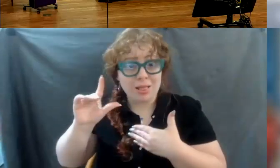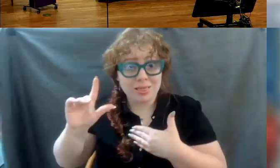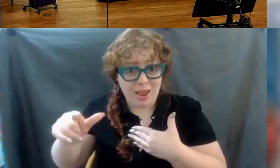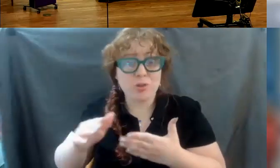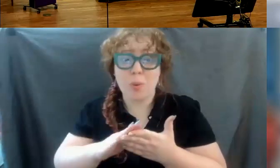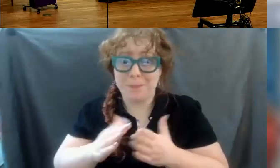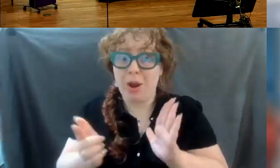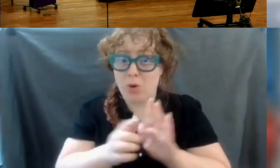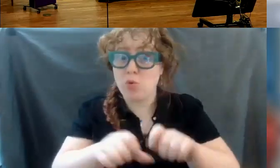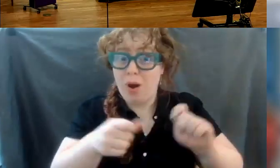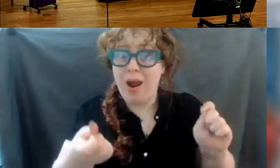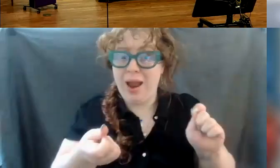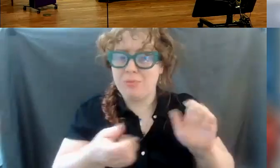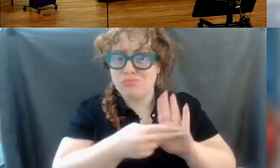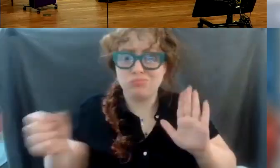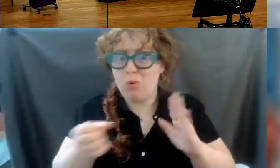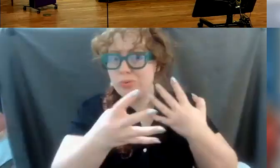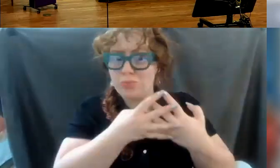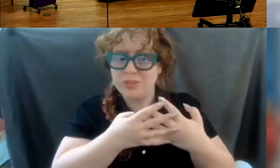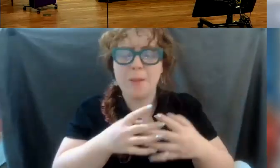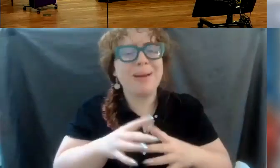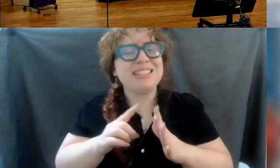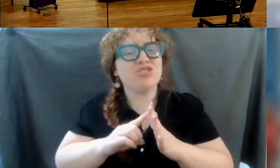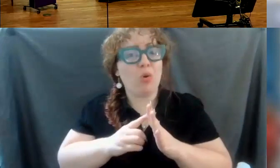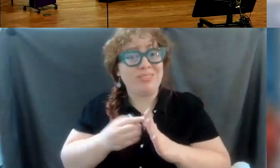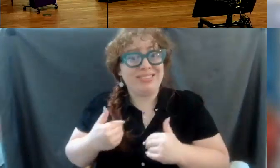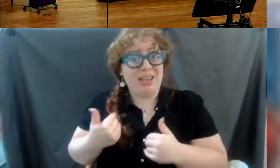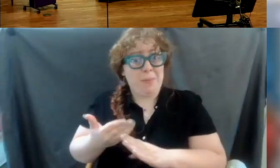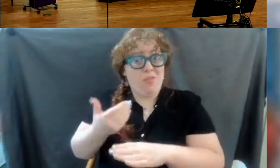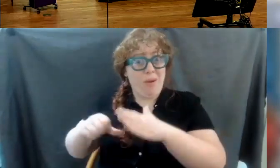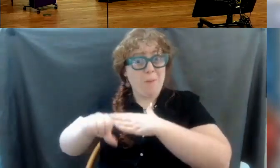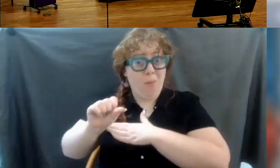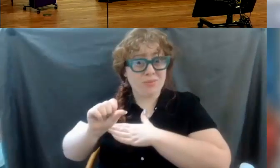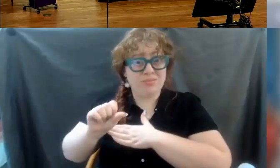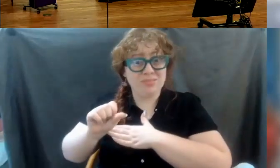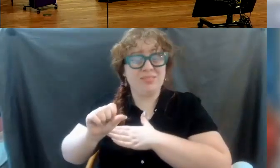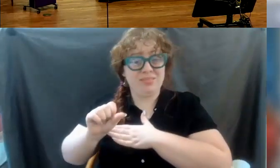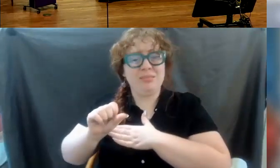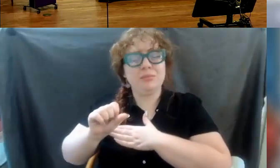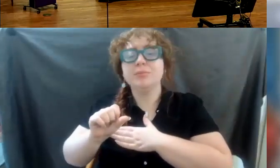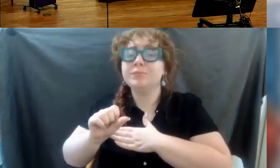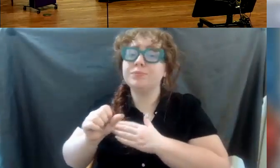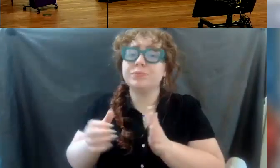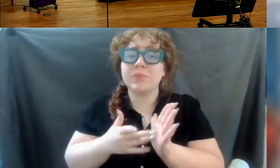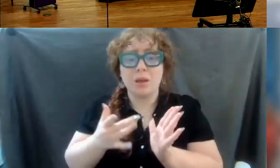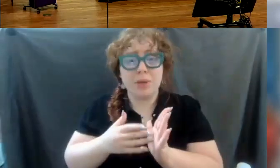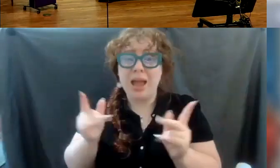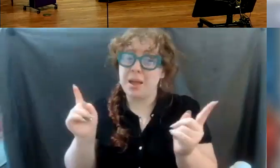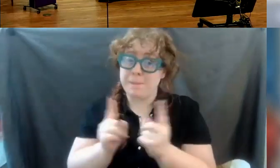It starts before a person is born. And when I'm in incarcerated spaces with young people, they're very clear to see that